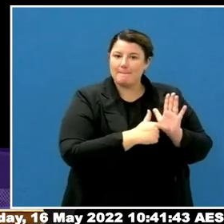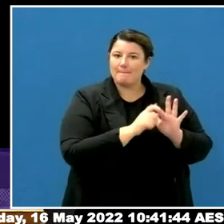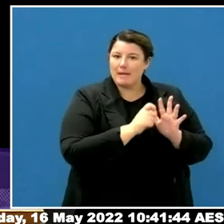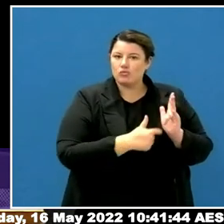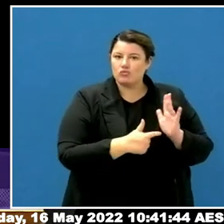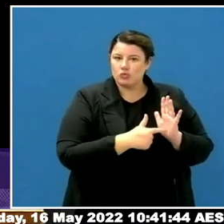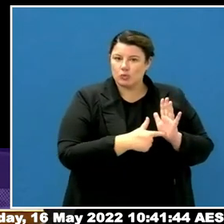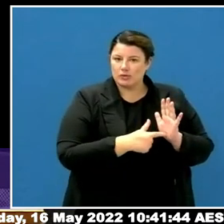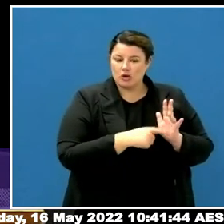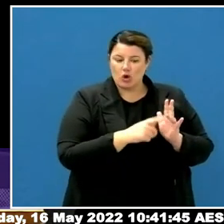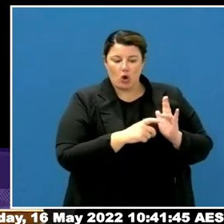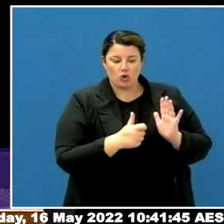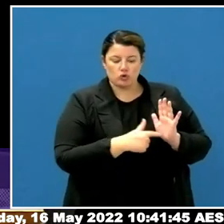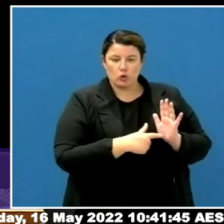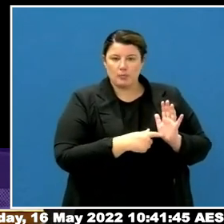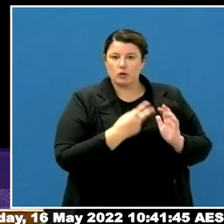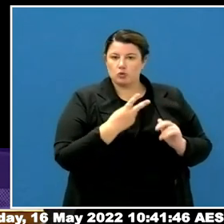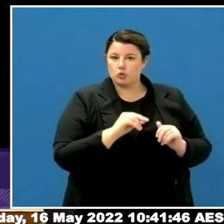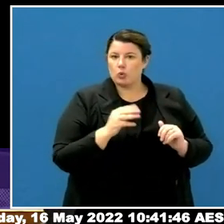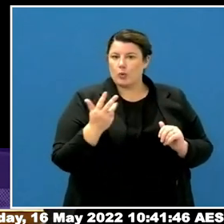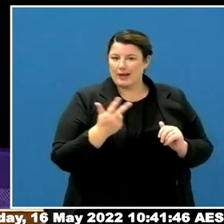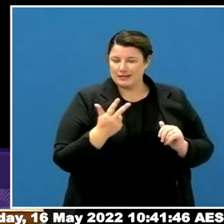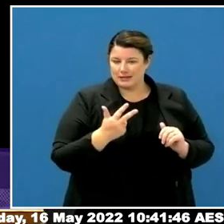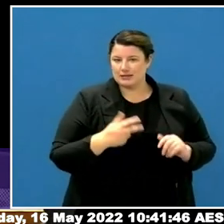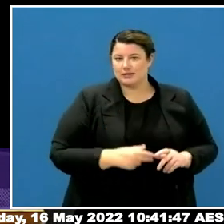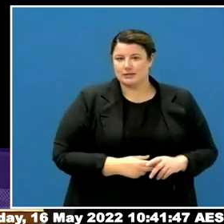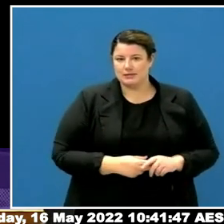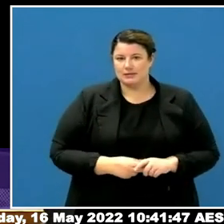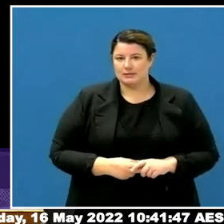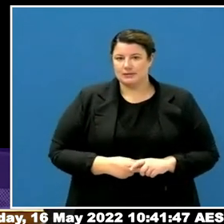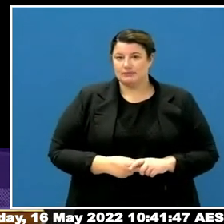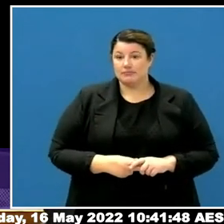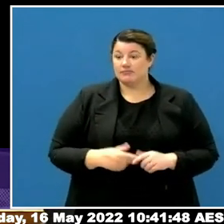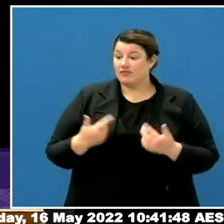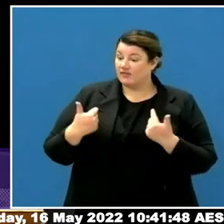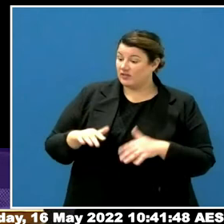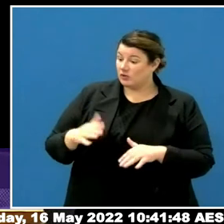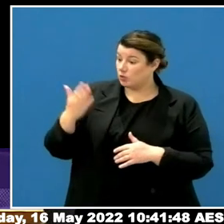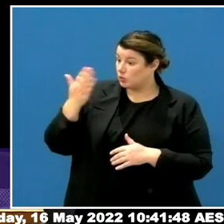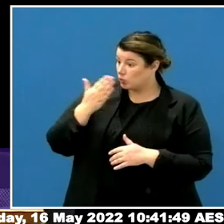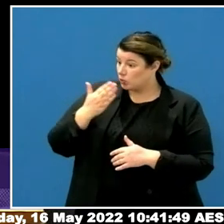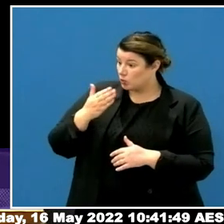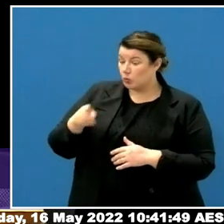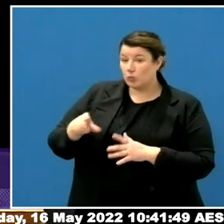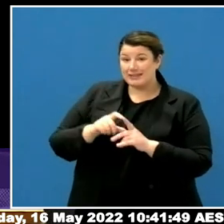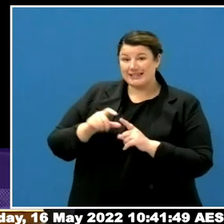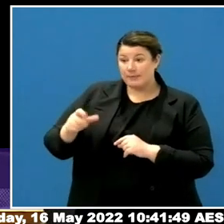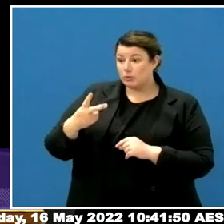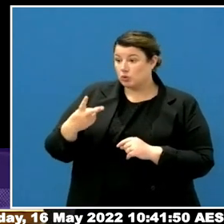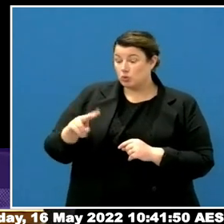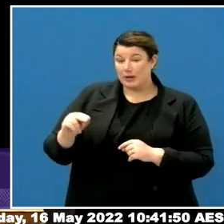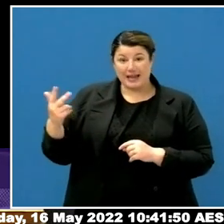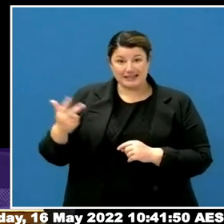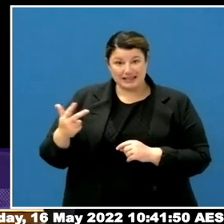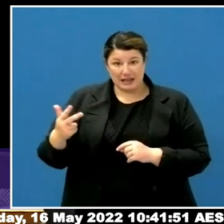2018. After he finished up at school in December 2018 he began attending the day